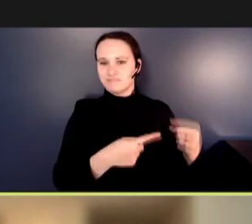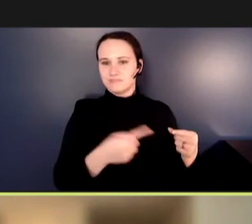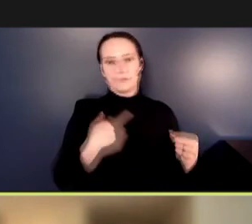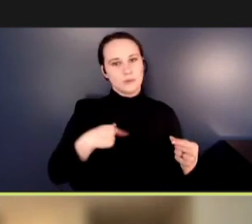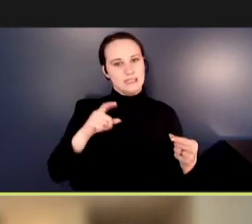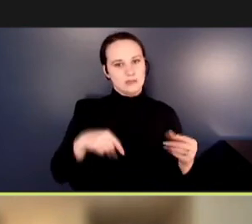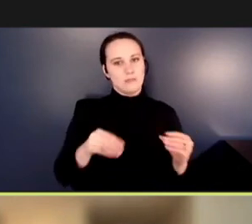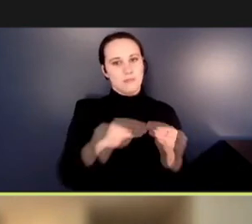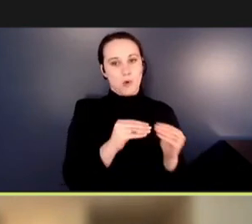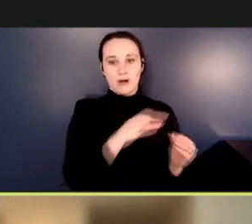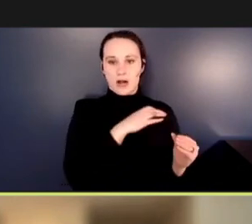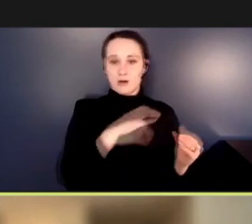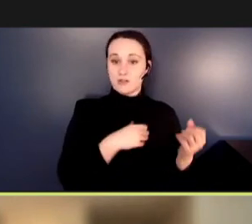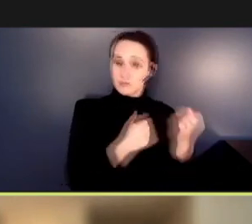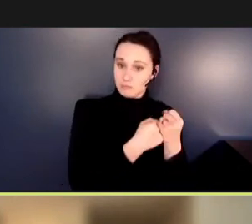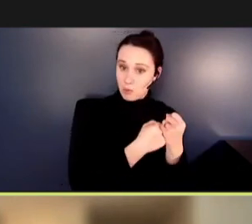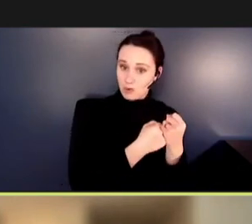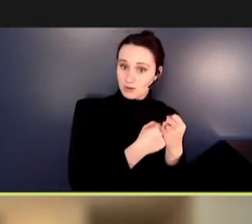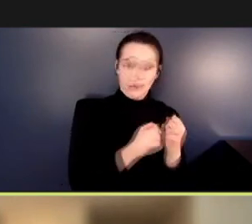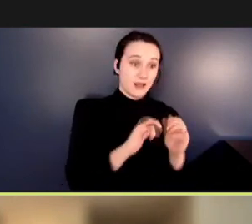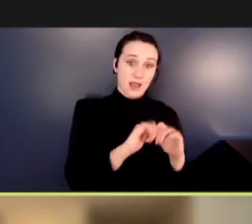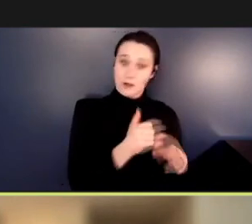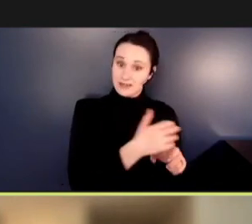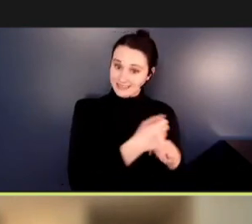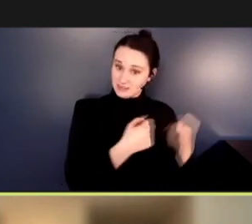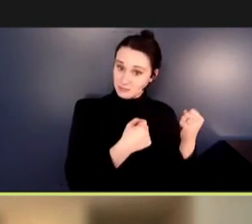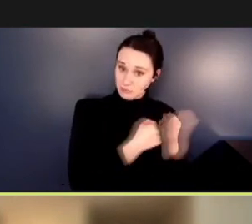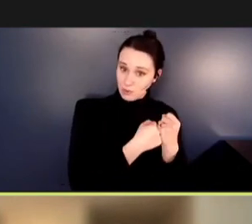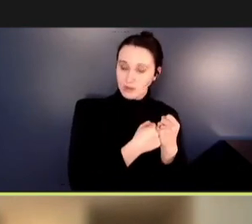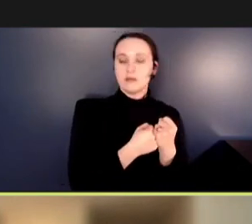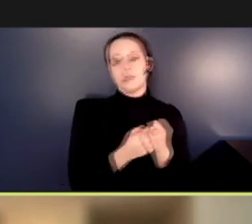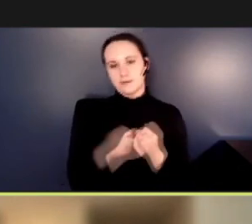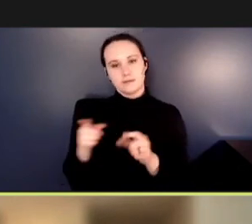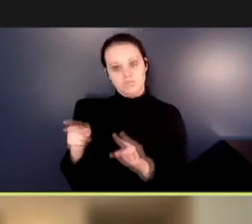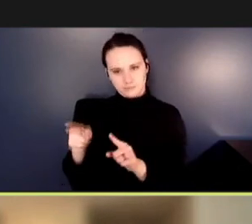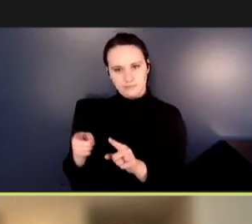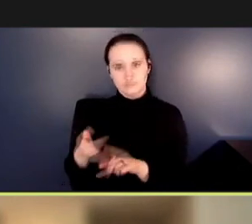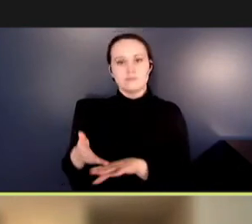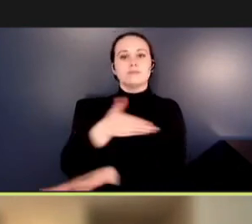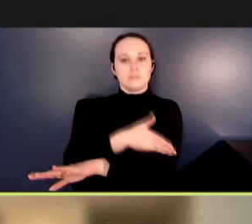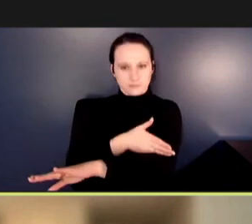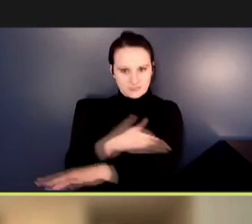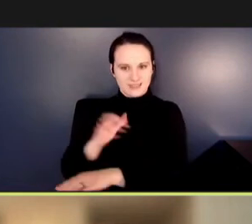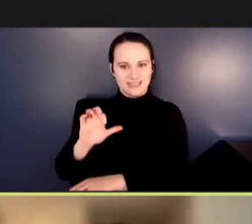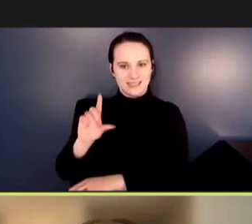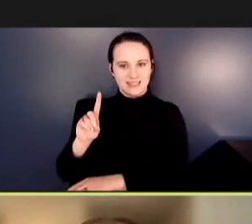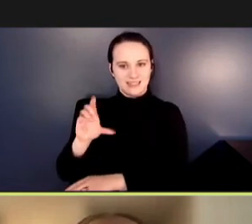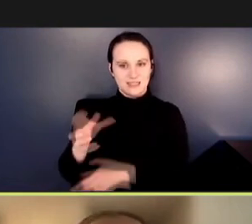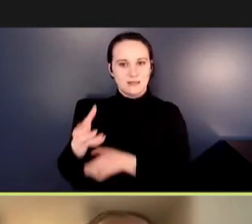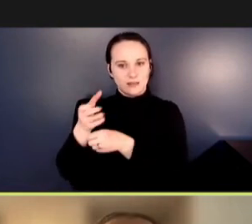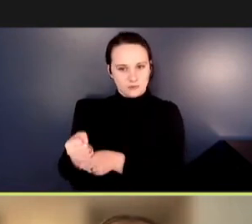we also need to build -- rebuild CDC authority and support. And so those